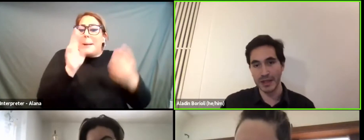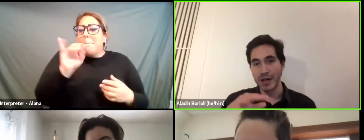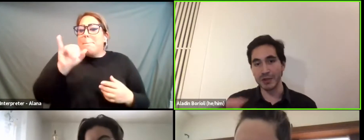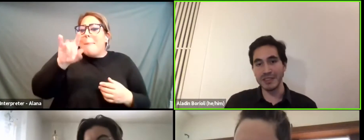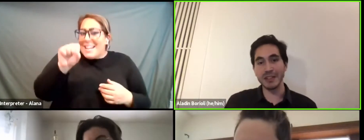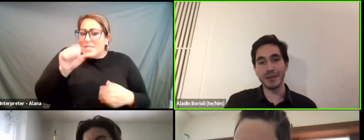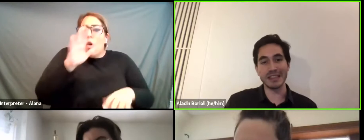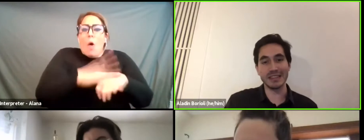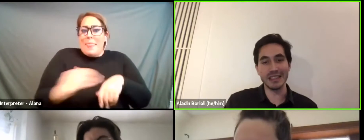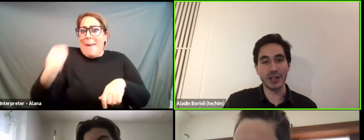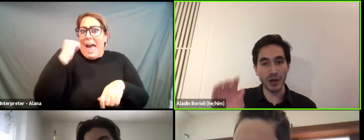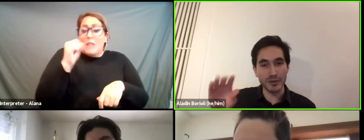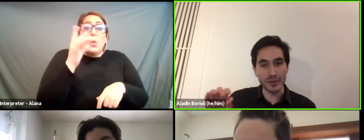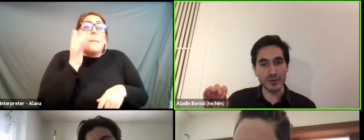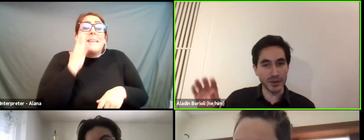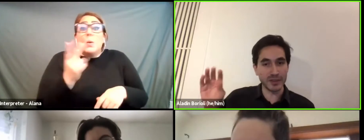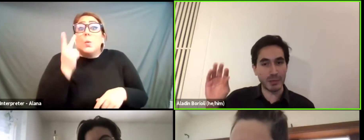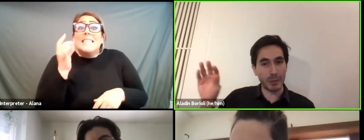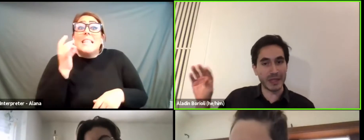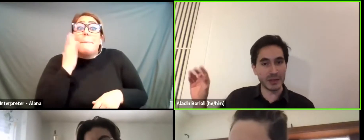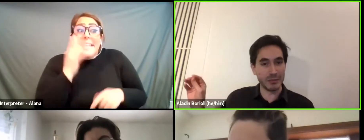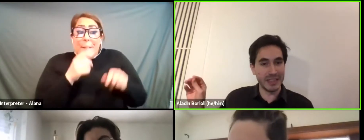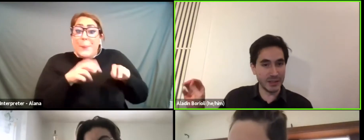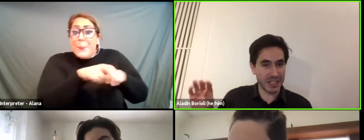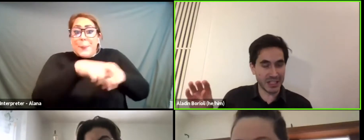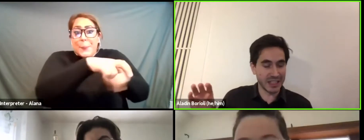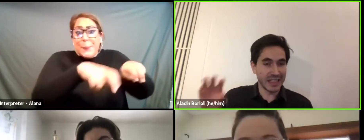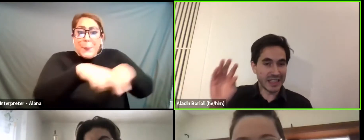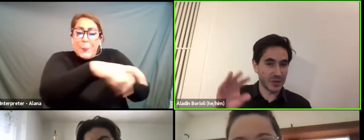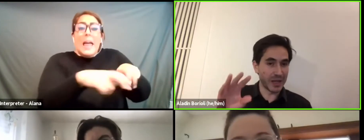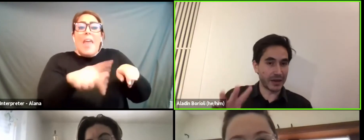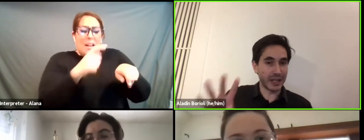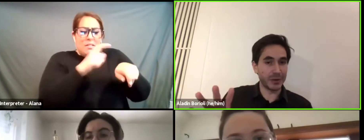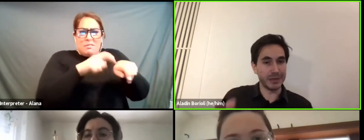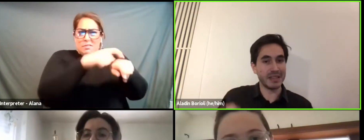on the video, you can see colorful dots popping on the bees which is when the algorithm is